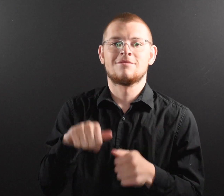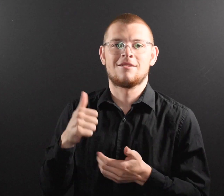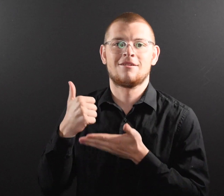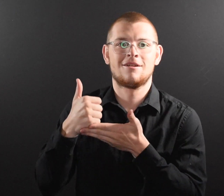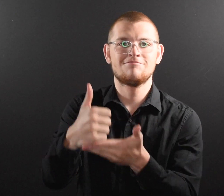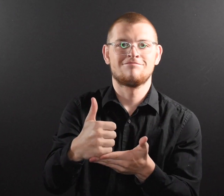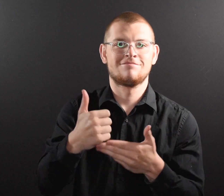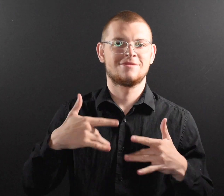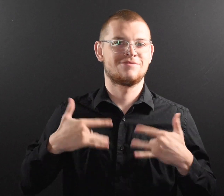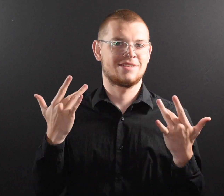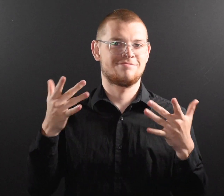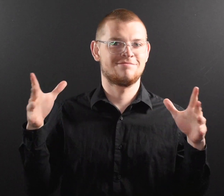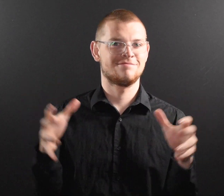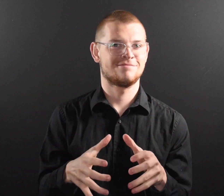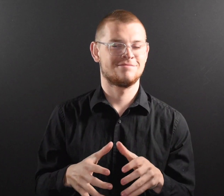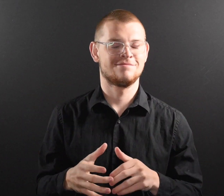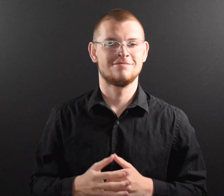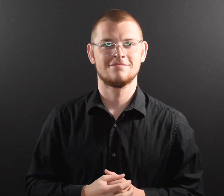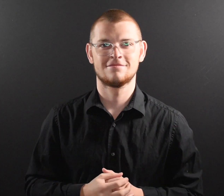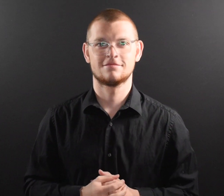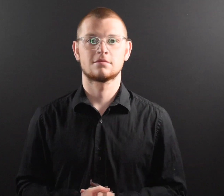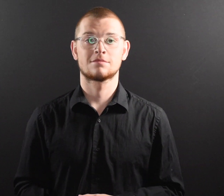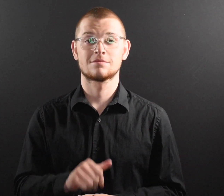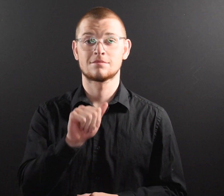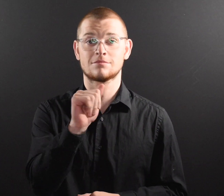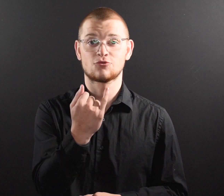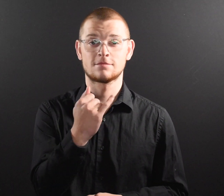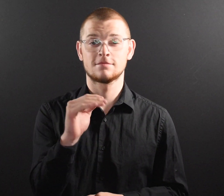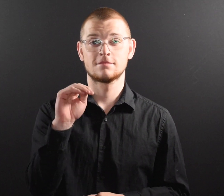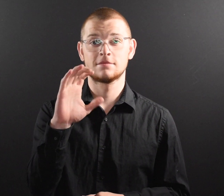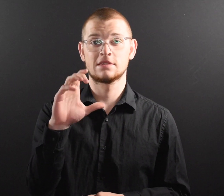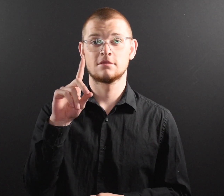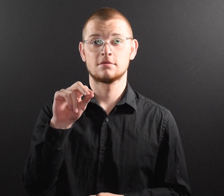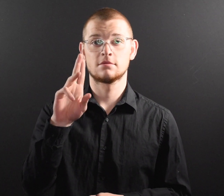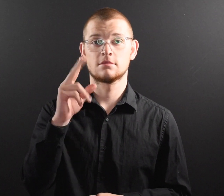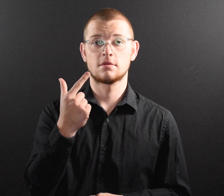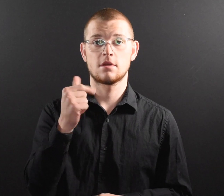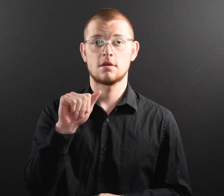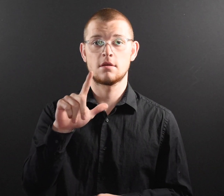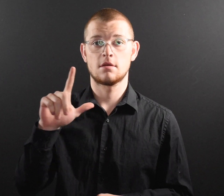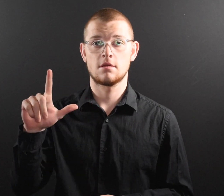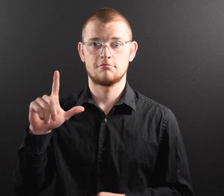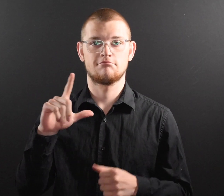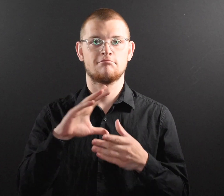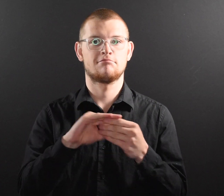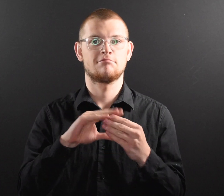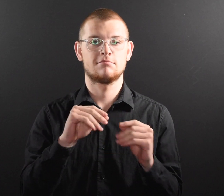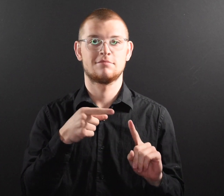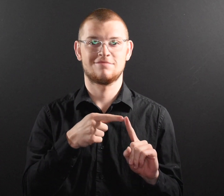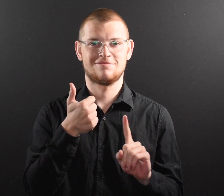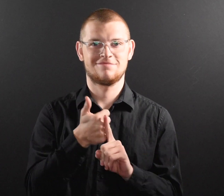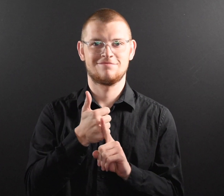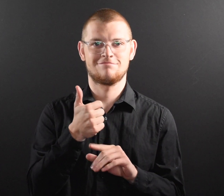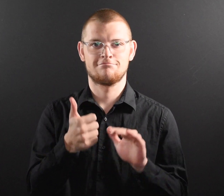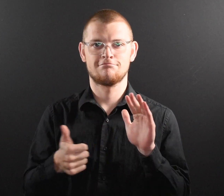vaccinated prior to participating in the events. “The outpouring of support from Blue Cross associates has been just incredible,” said AJ McDougall, a senior vice president at Blue